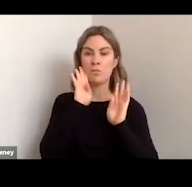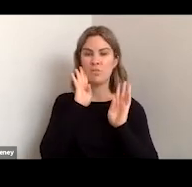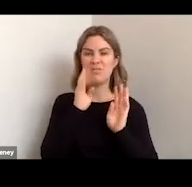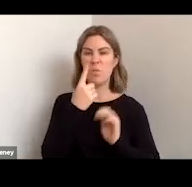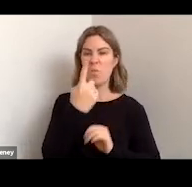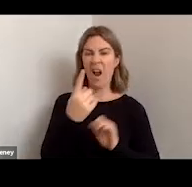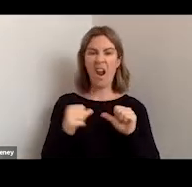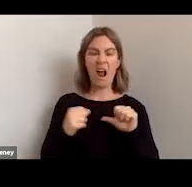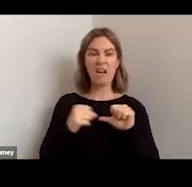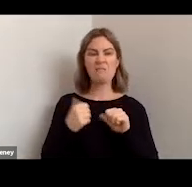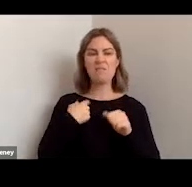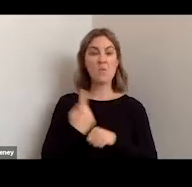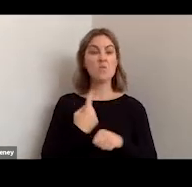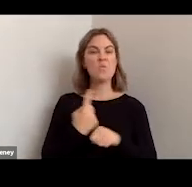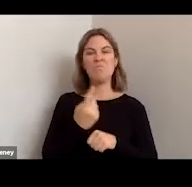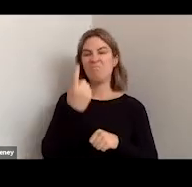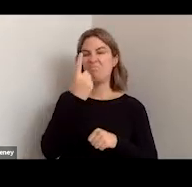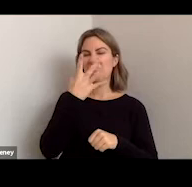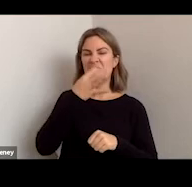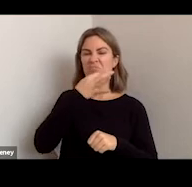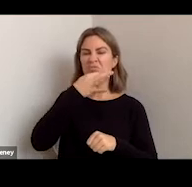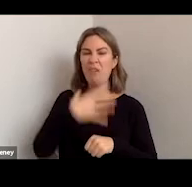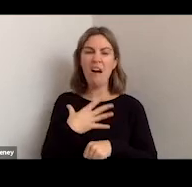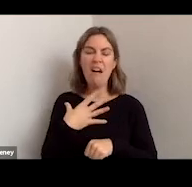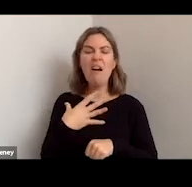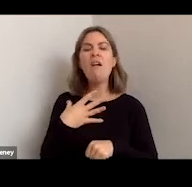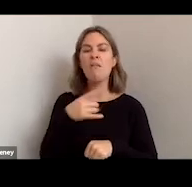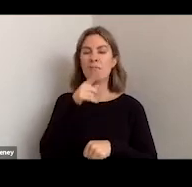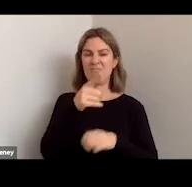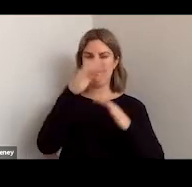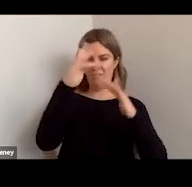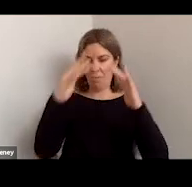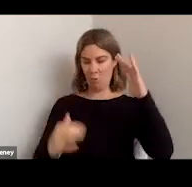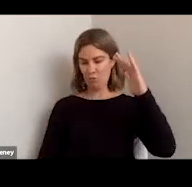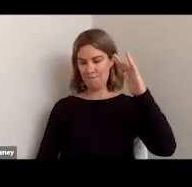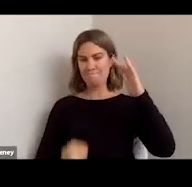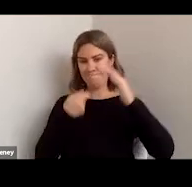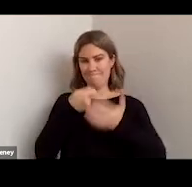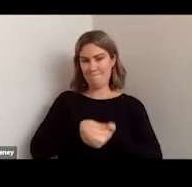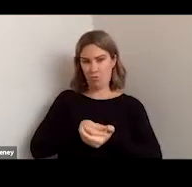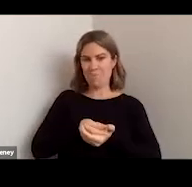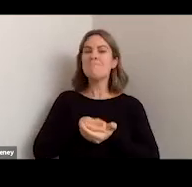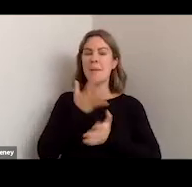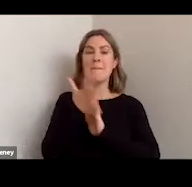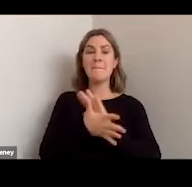So her news moves out of the newsfeed and her bestest-friend movings up the top. The same is with pages, if your